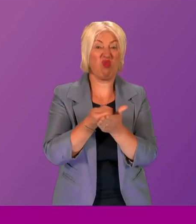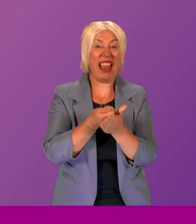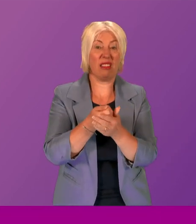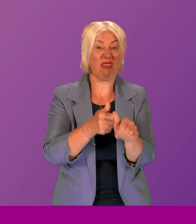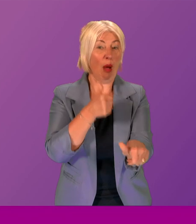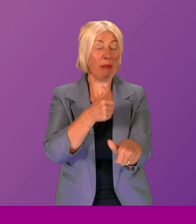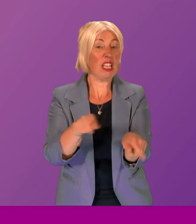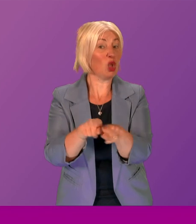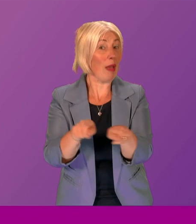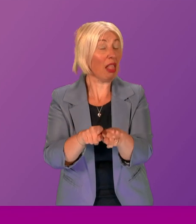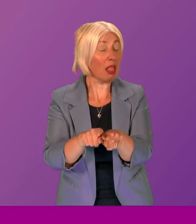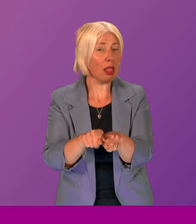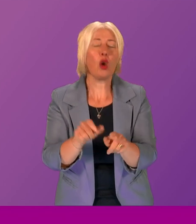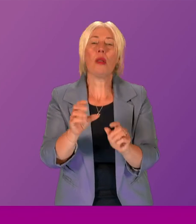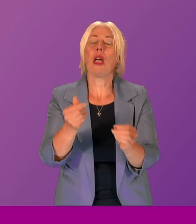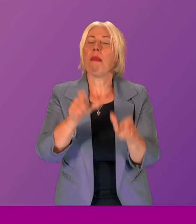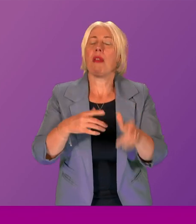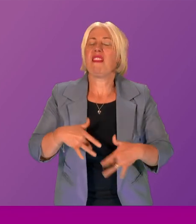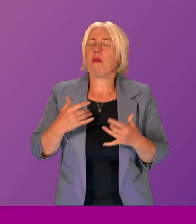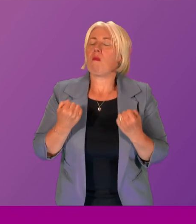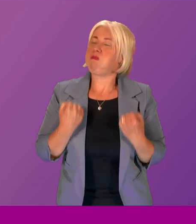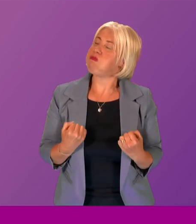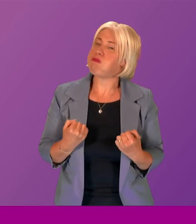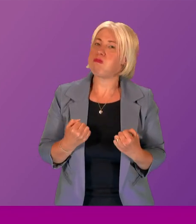I recognise that there are strong feelings about some of the measures that are being proposed in